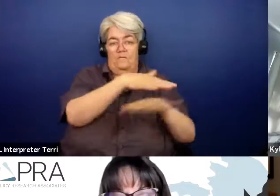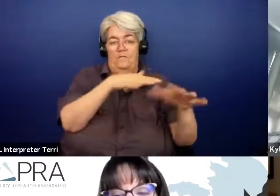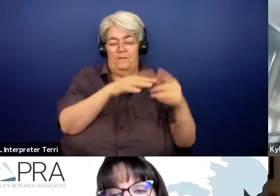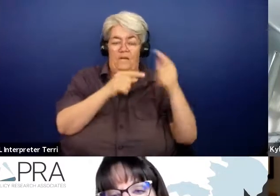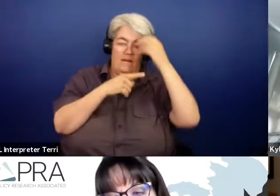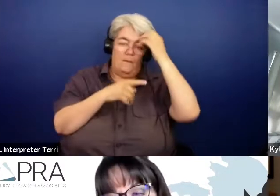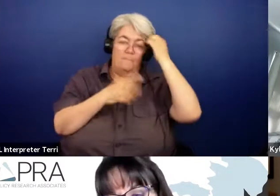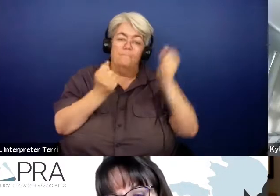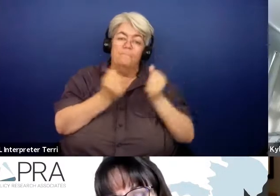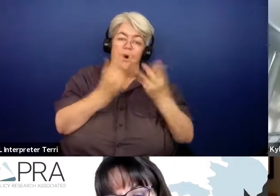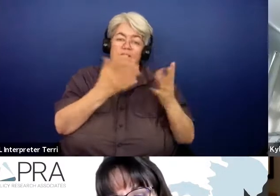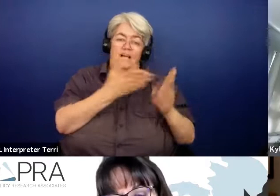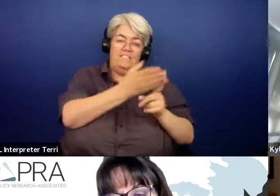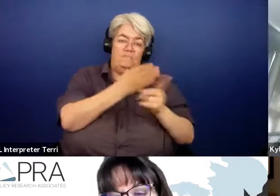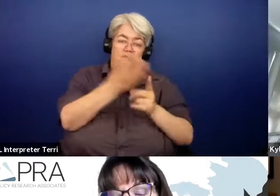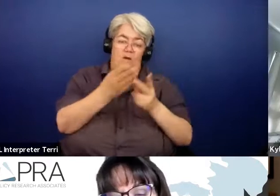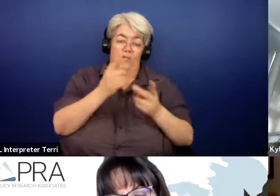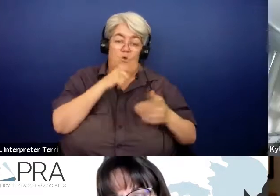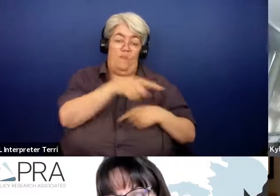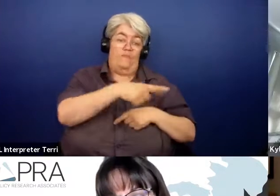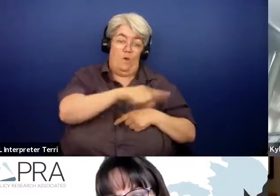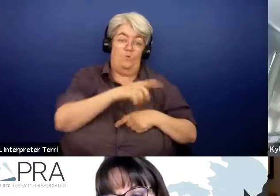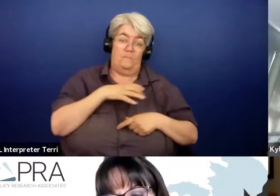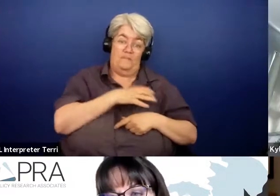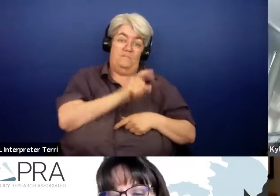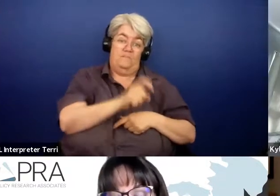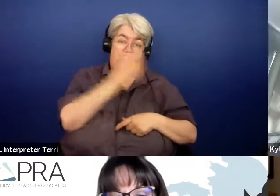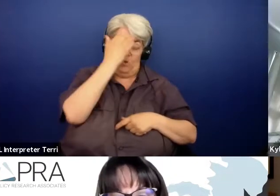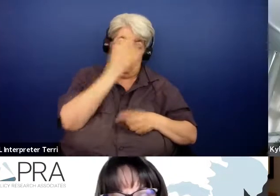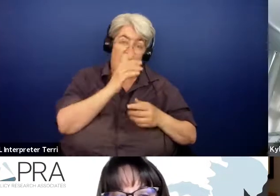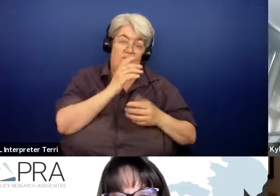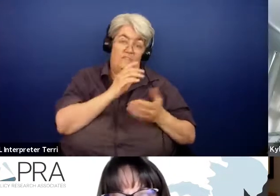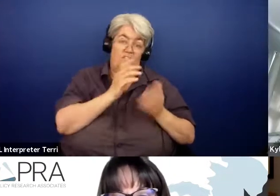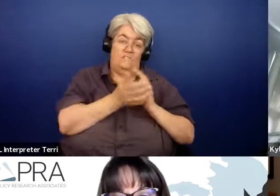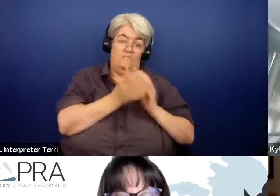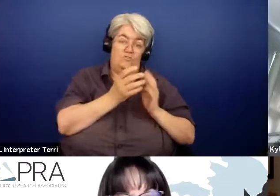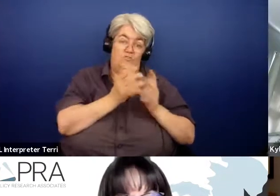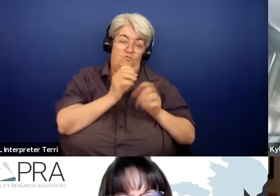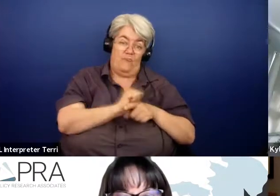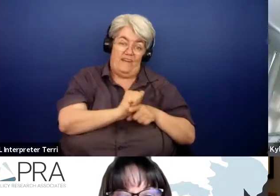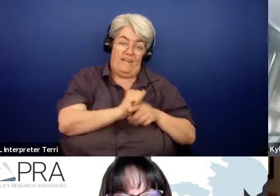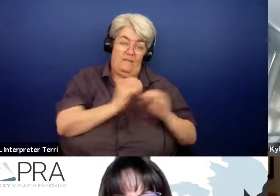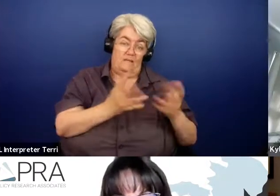multidisciplinary. Making sure those committees have the training. The more people start to talk about it and incorporate